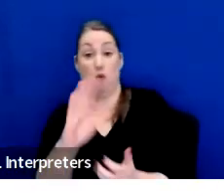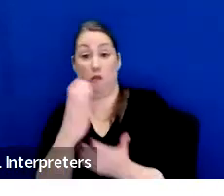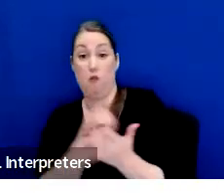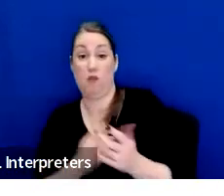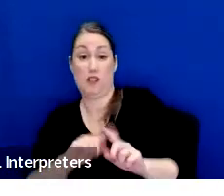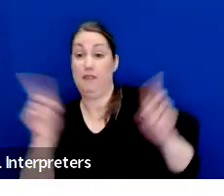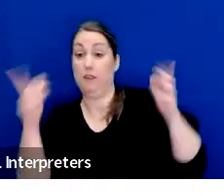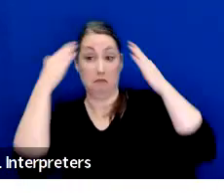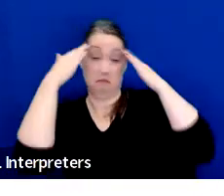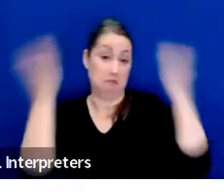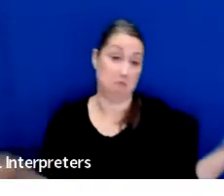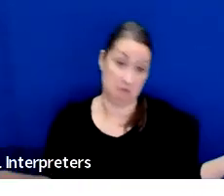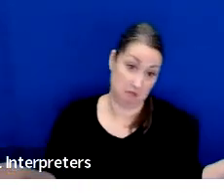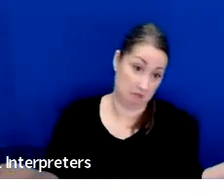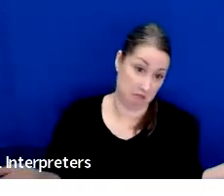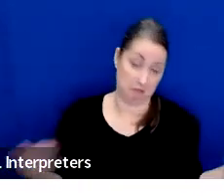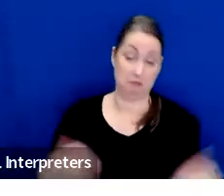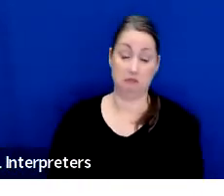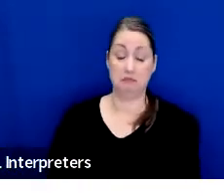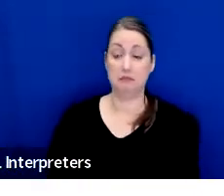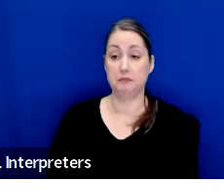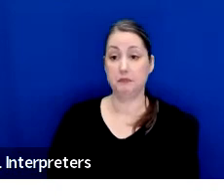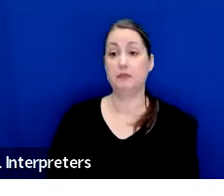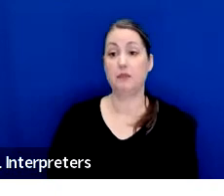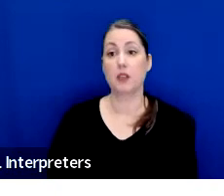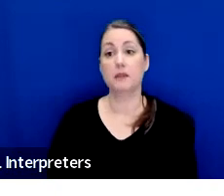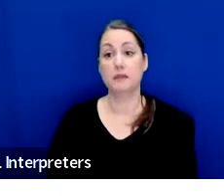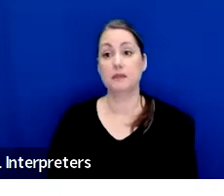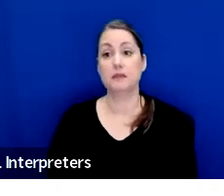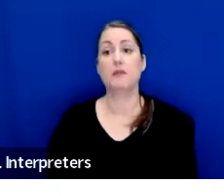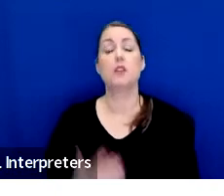Okay. So my point in telling you all this is that,